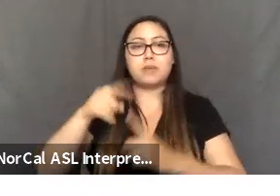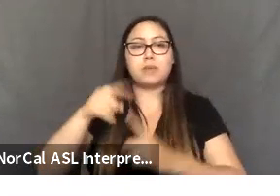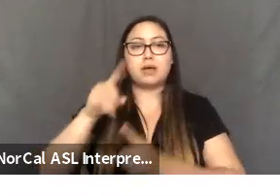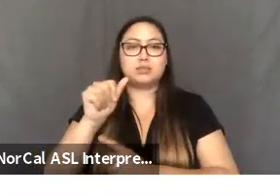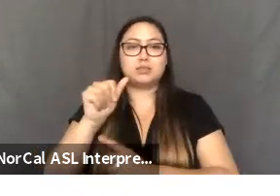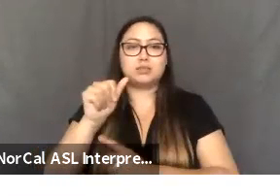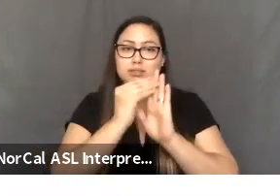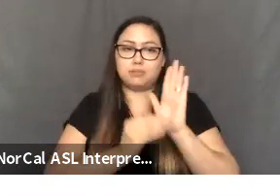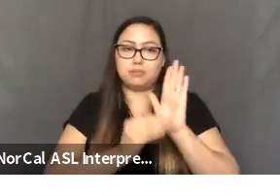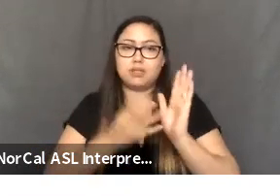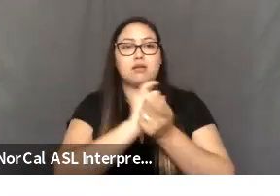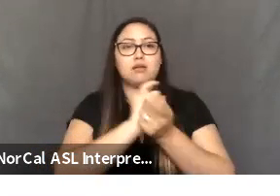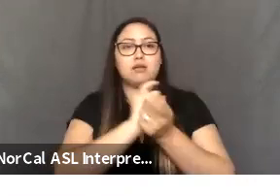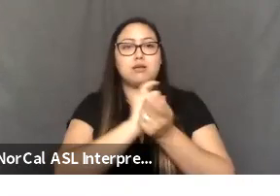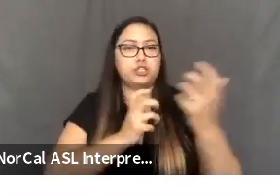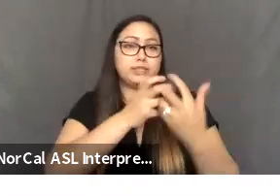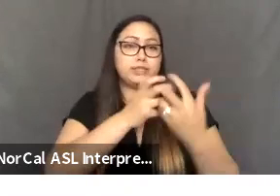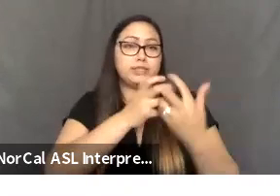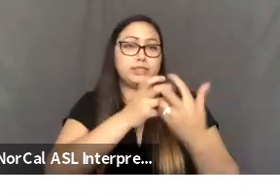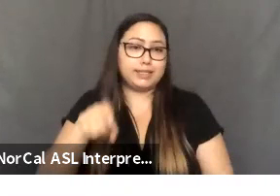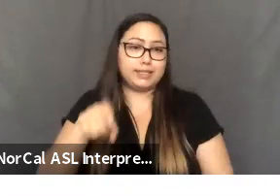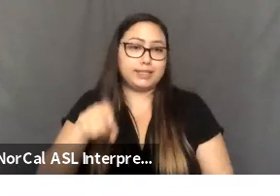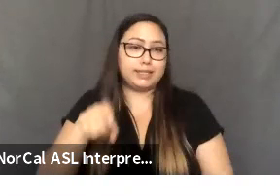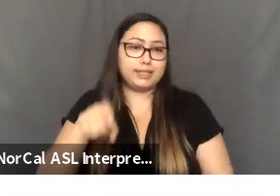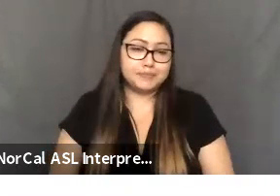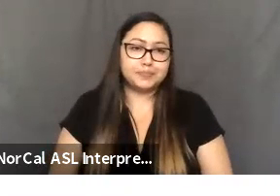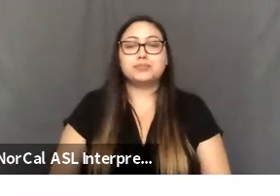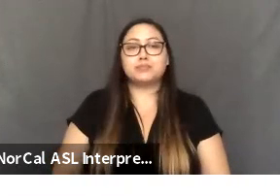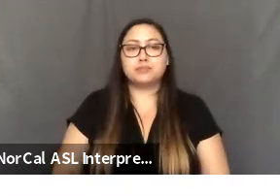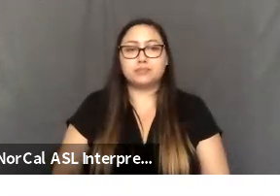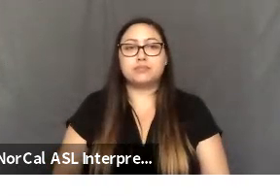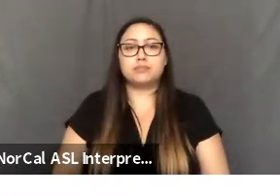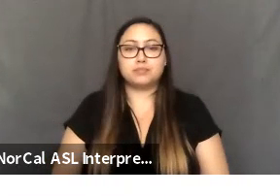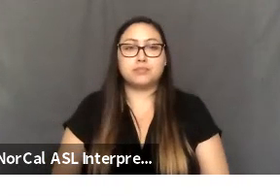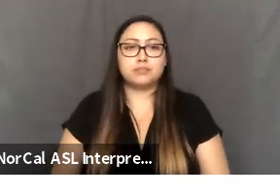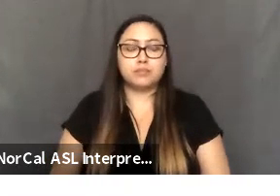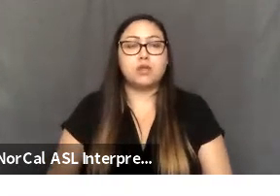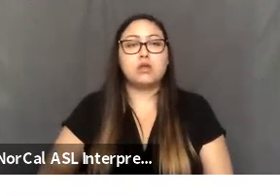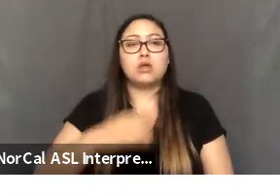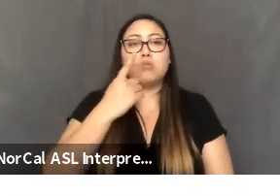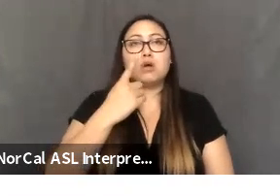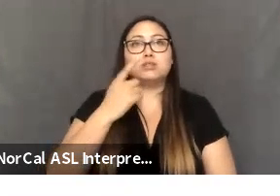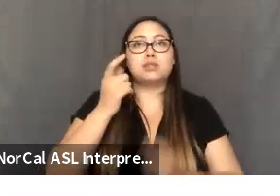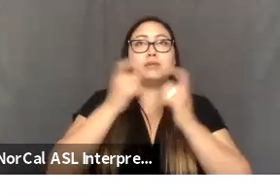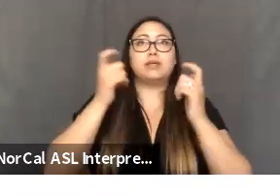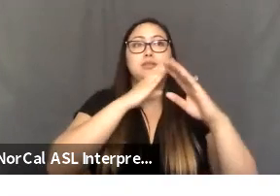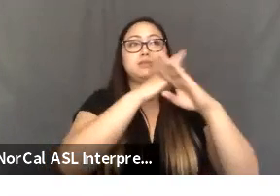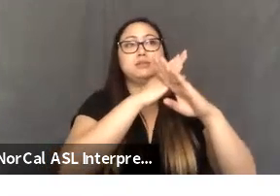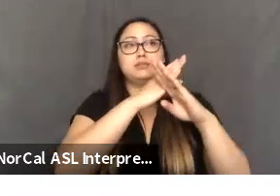means. They talked about priorities as one of the main barriers to documenting disability status,